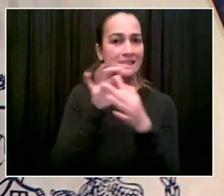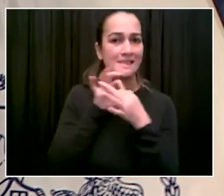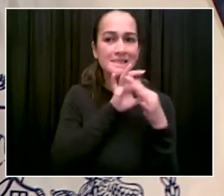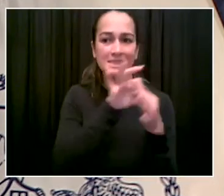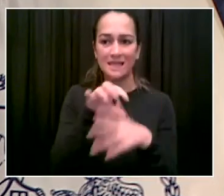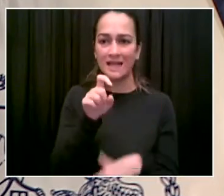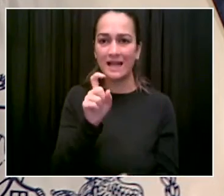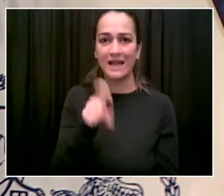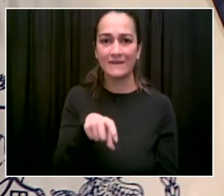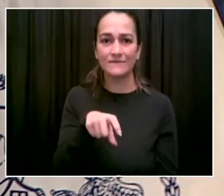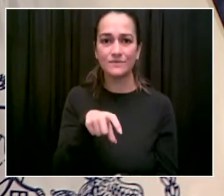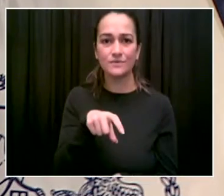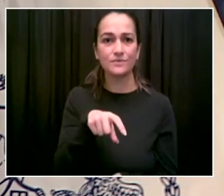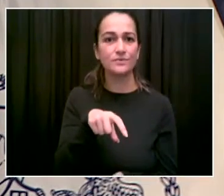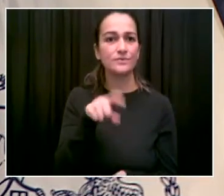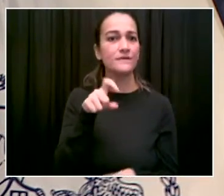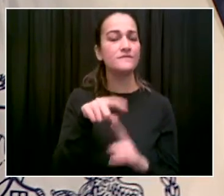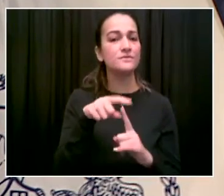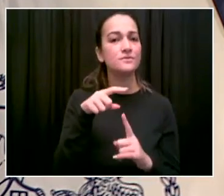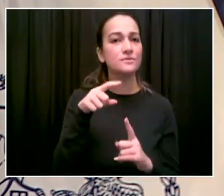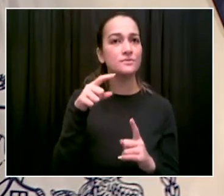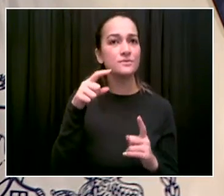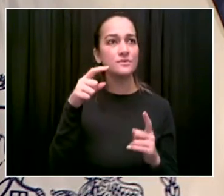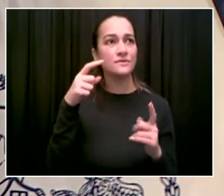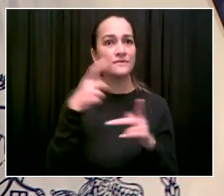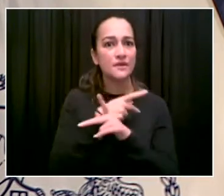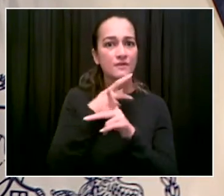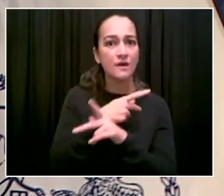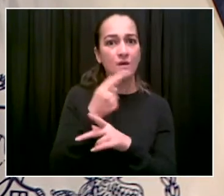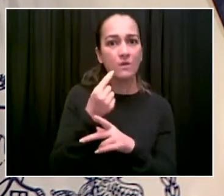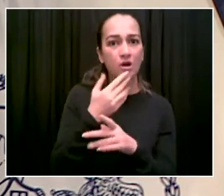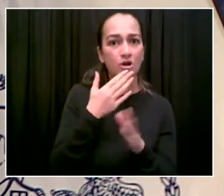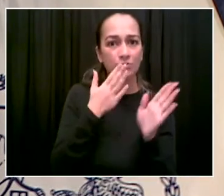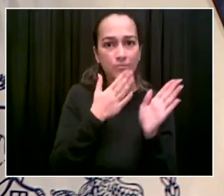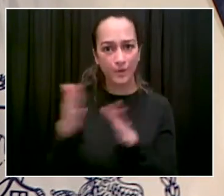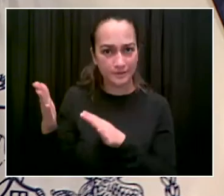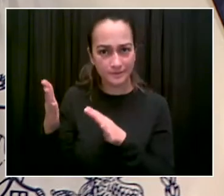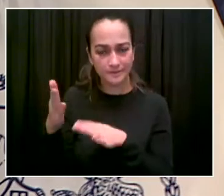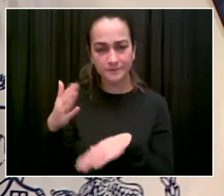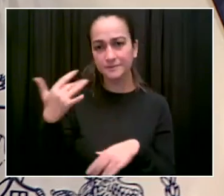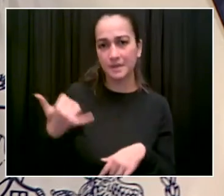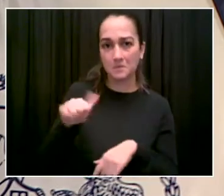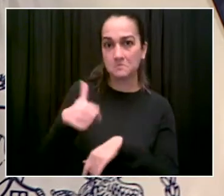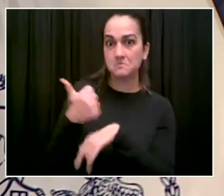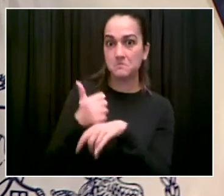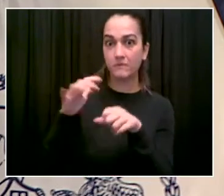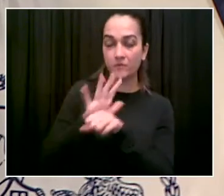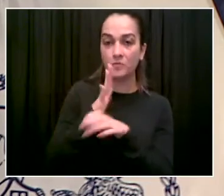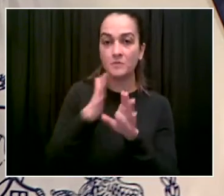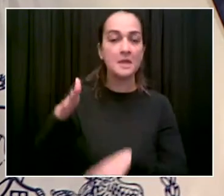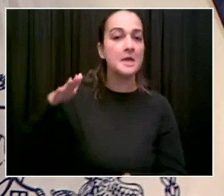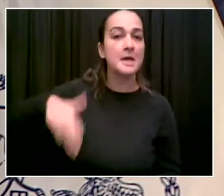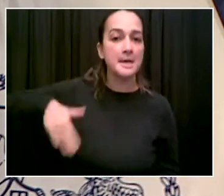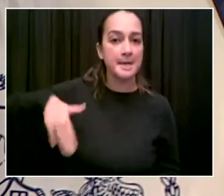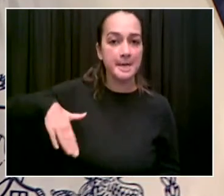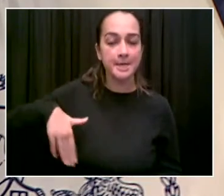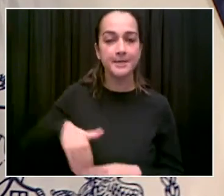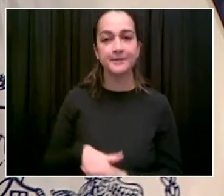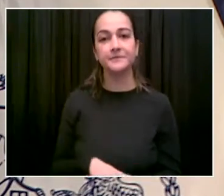THIS TIME. THE FACT IS THE CITY'S CAPACITY